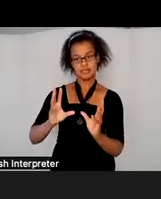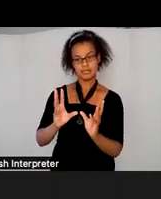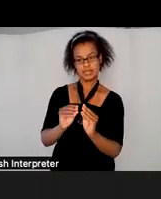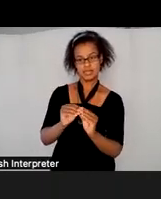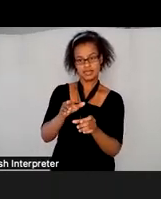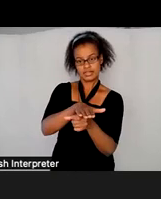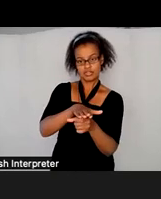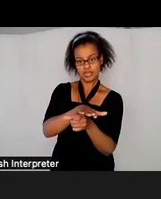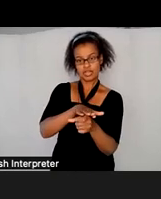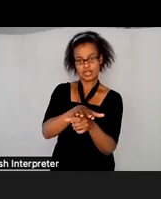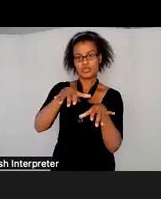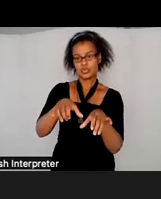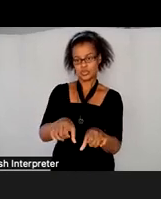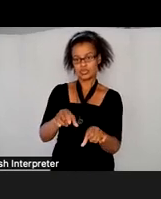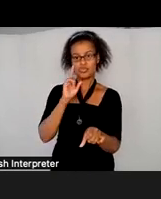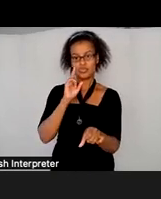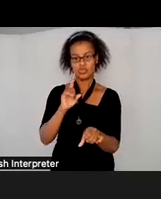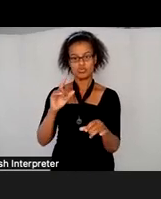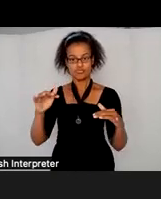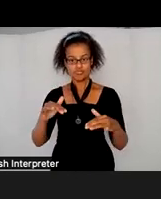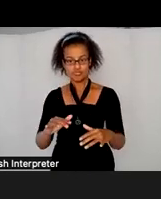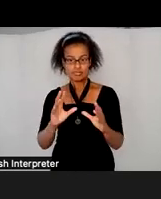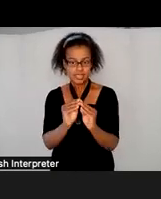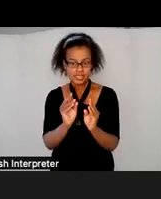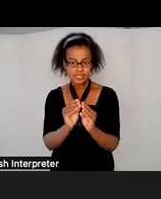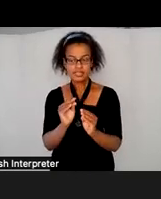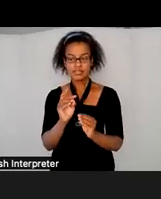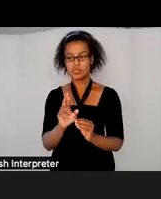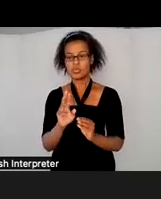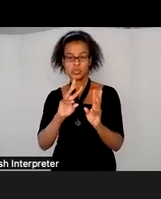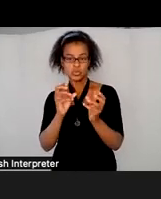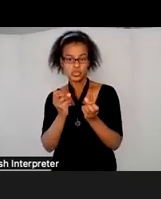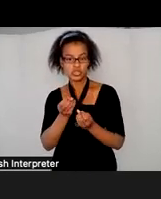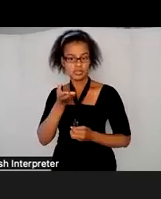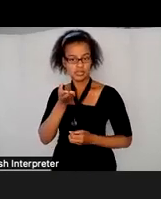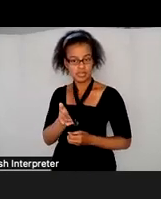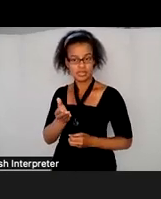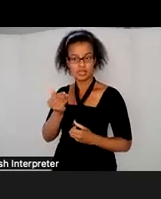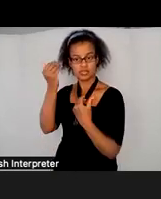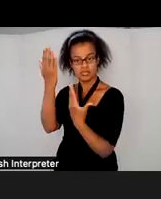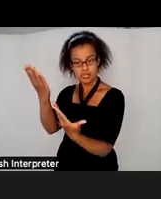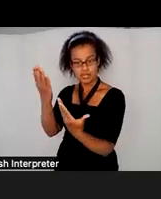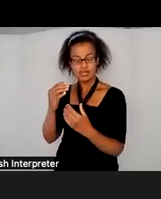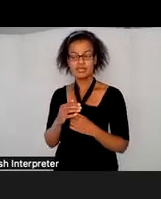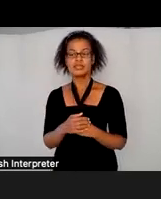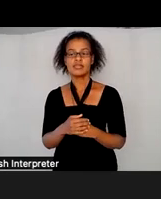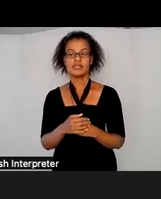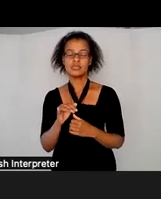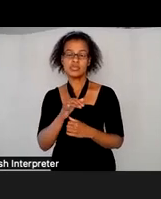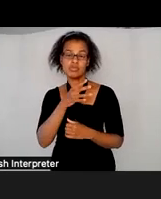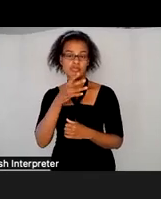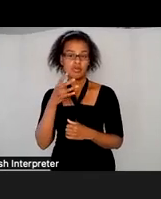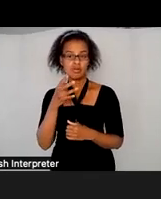your workshops and those areas and the different spaces at the farm.